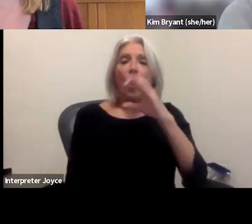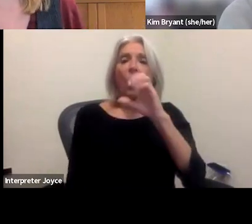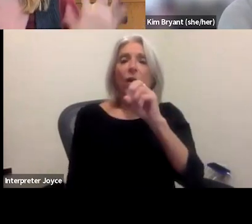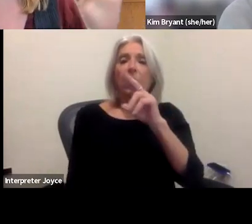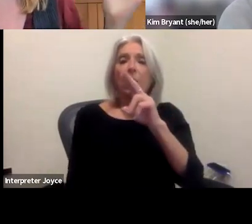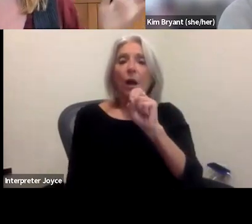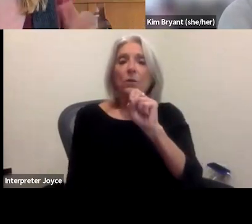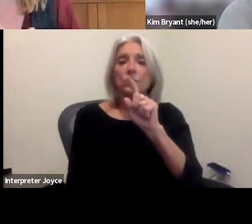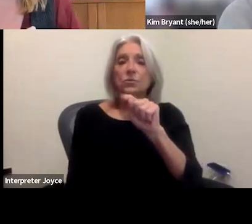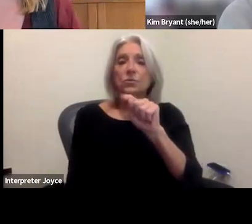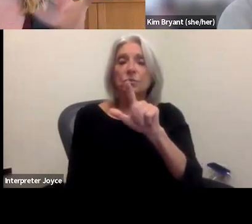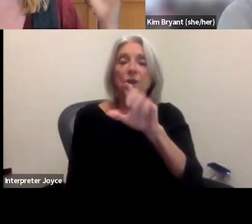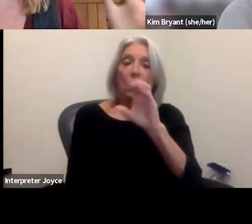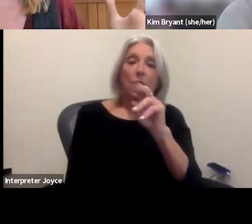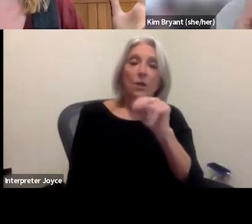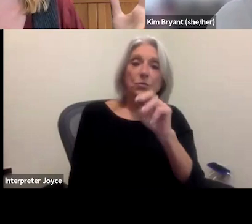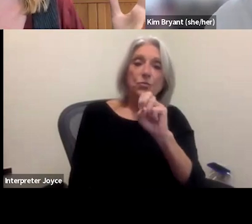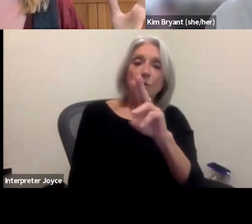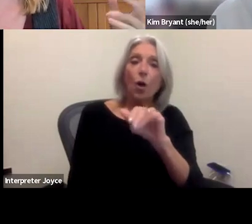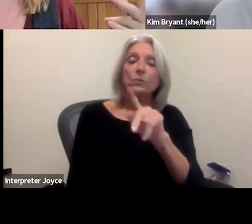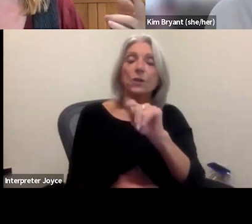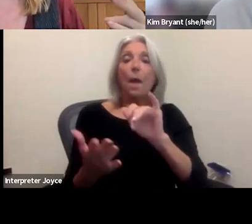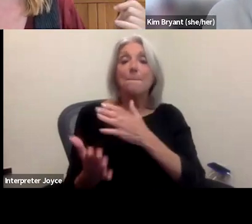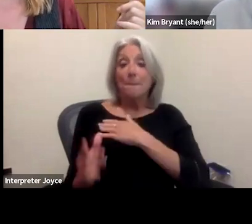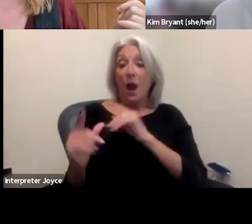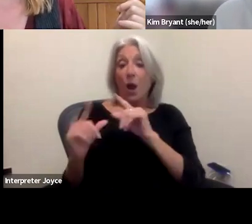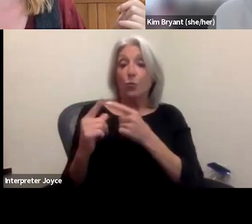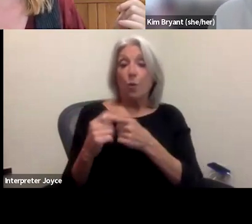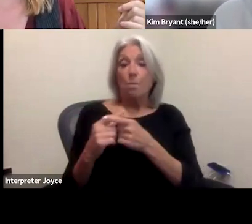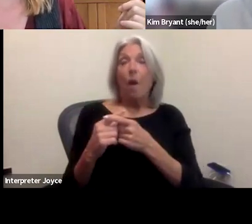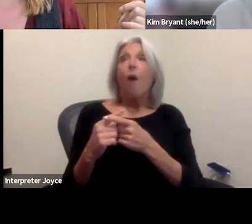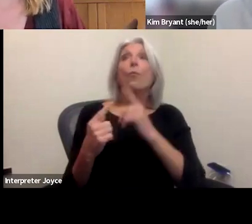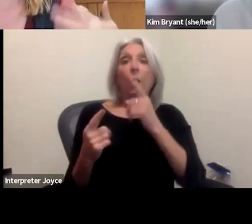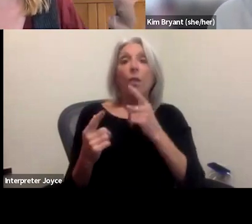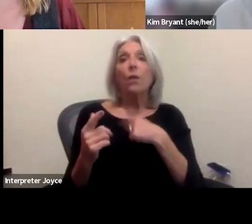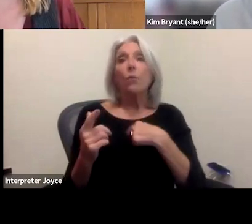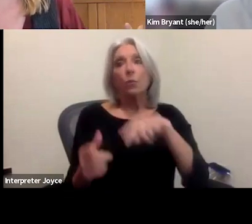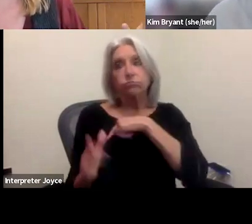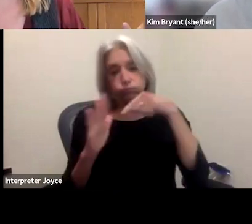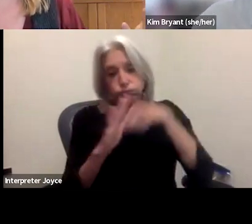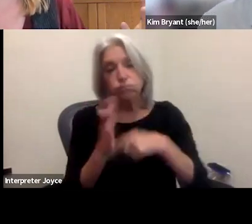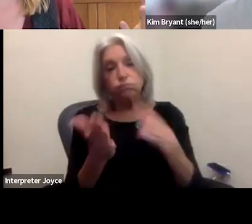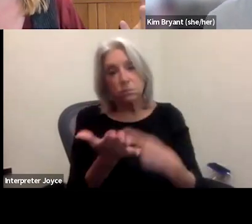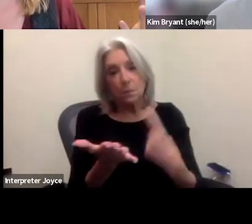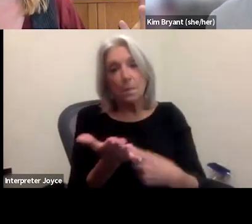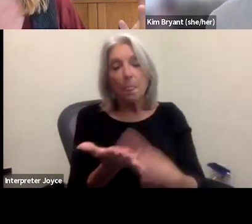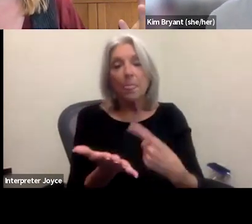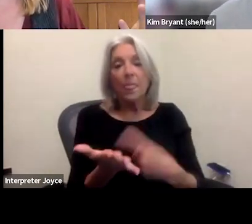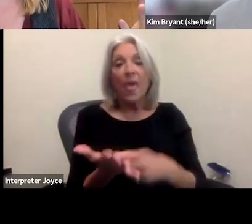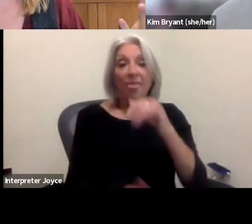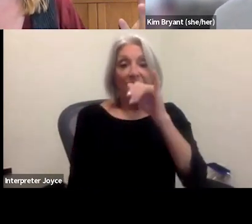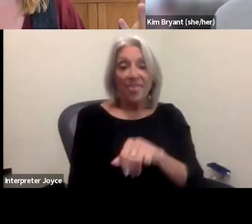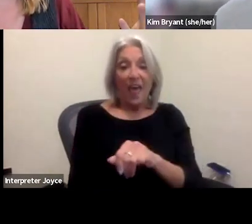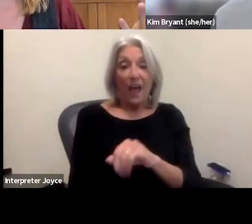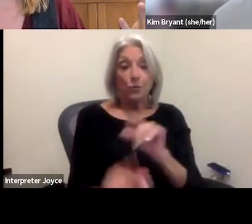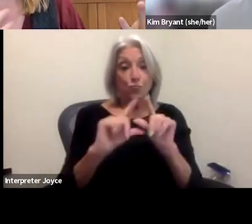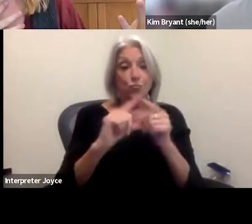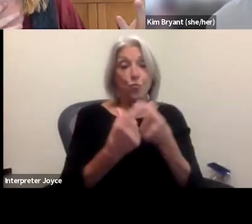This is something my group ends up talking about quite a bit. But the consulting model is one that we--